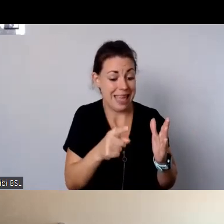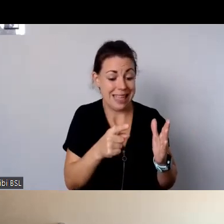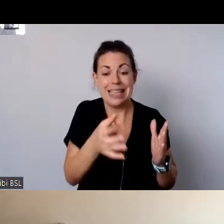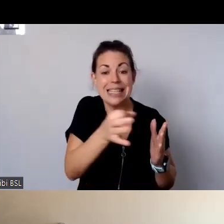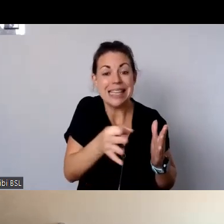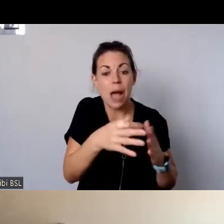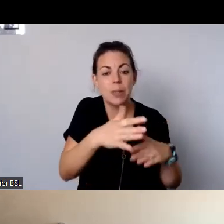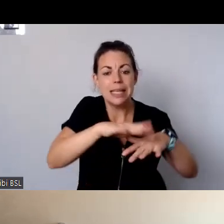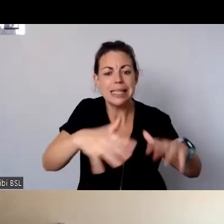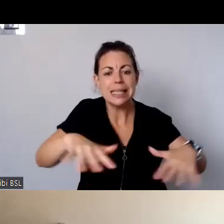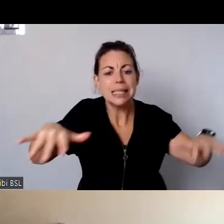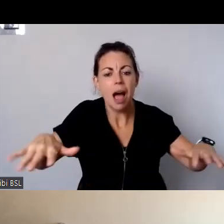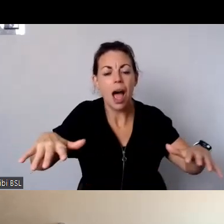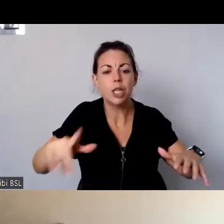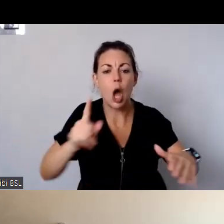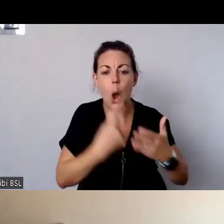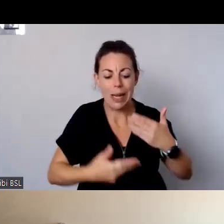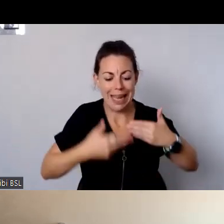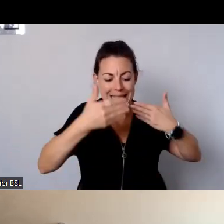At that point, I think they were only open a couple of days a week.